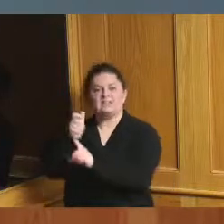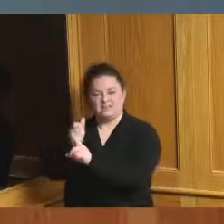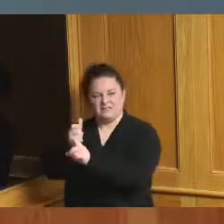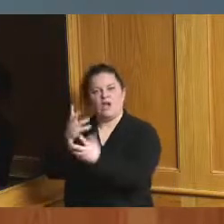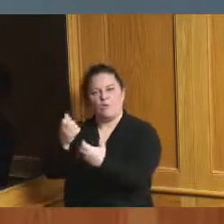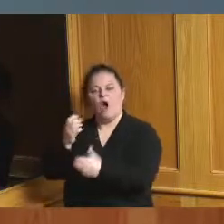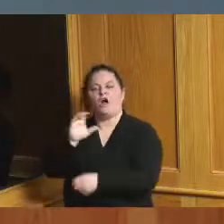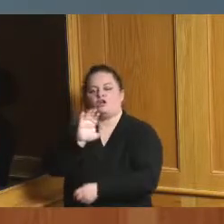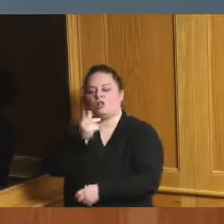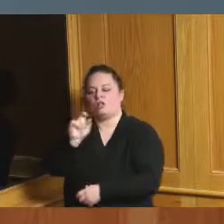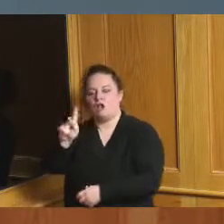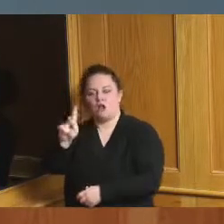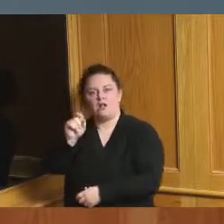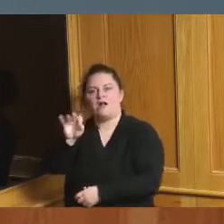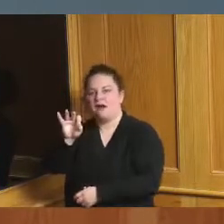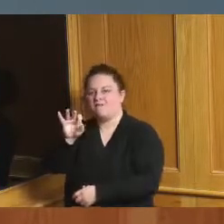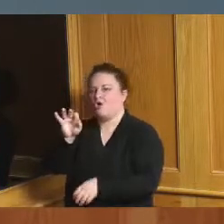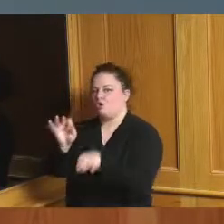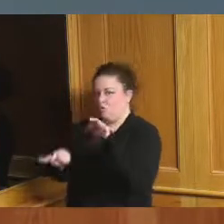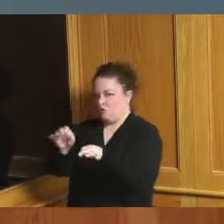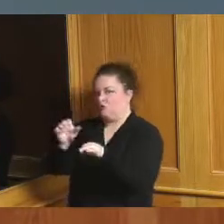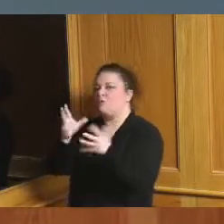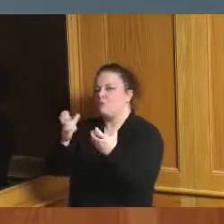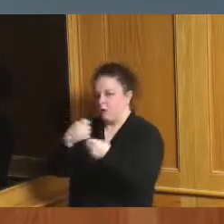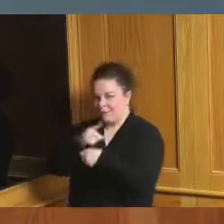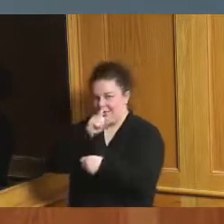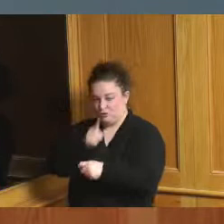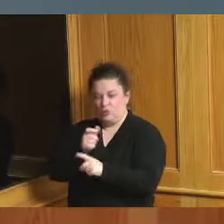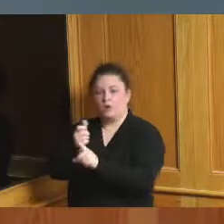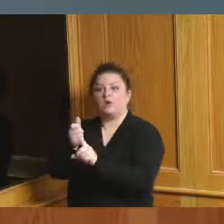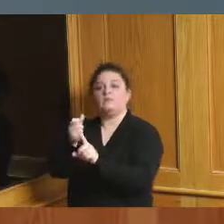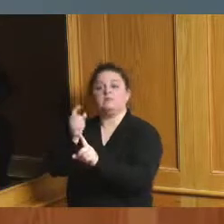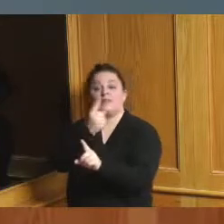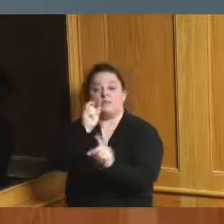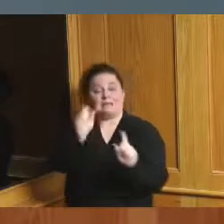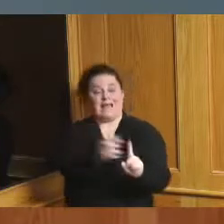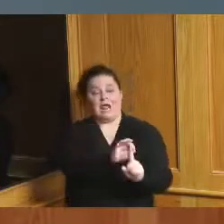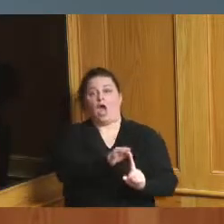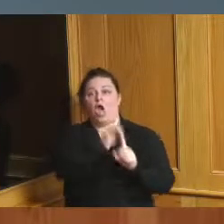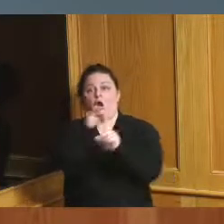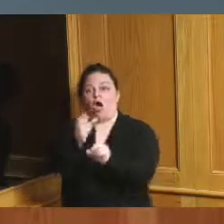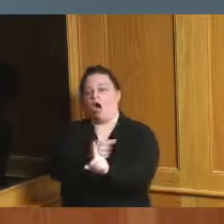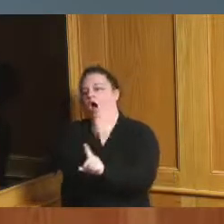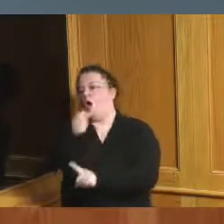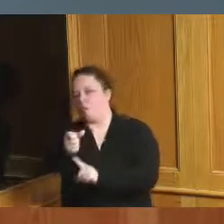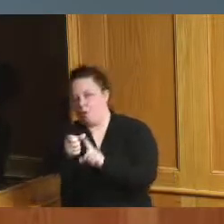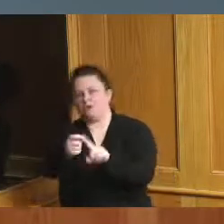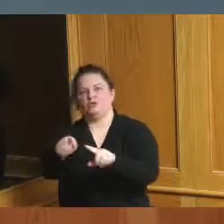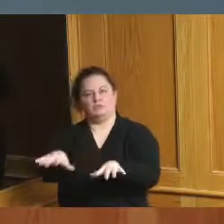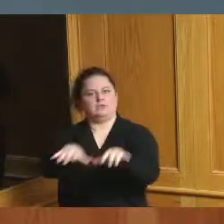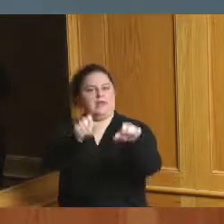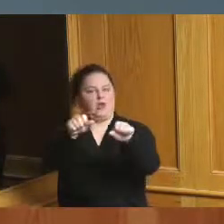until such time as a successor clerk is appointed and qualified to assume such office